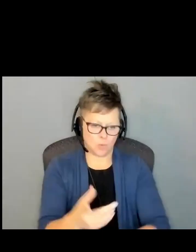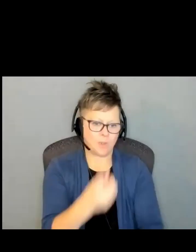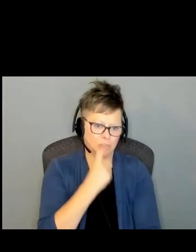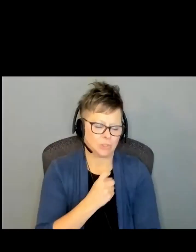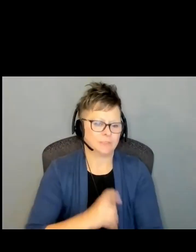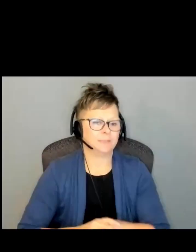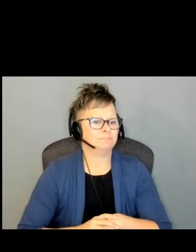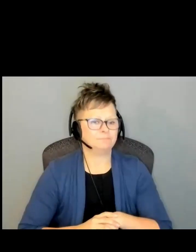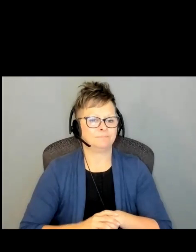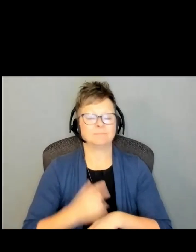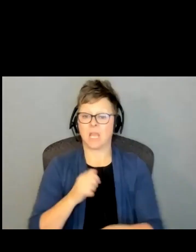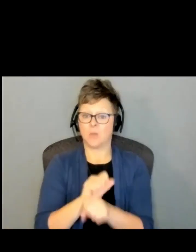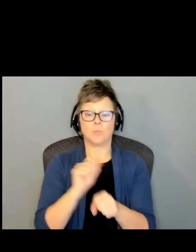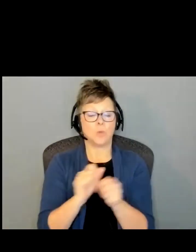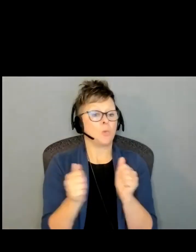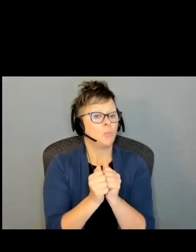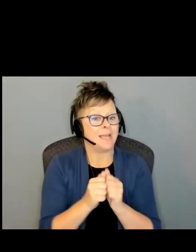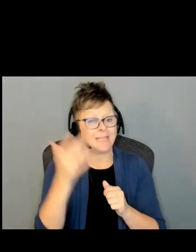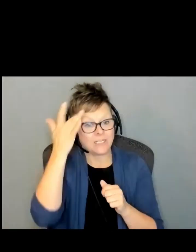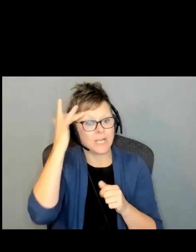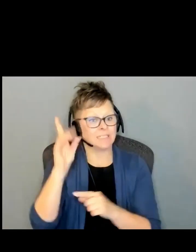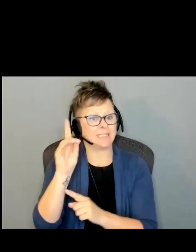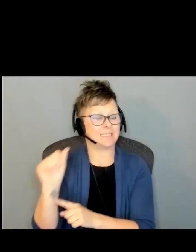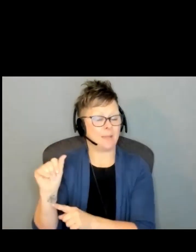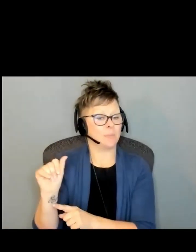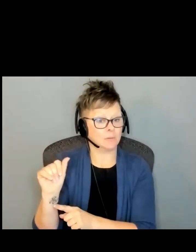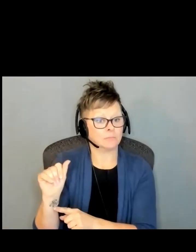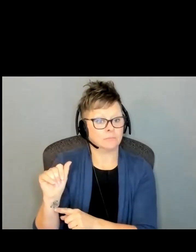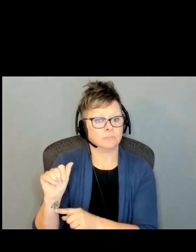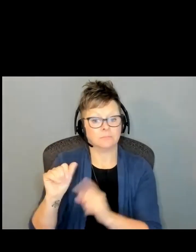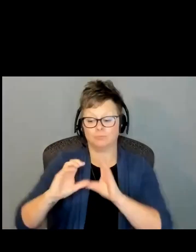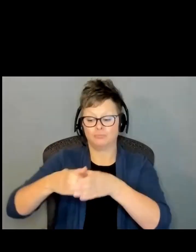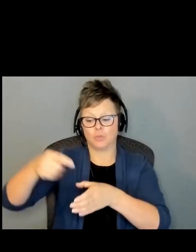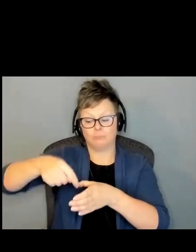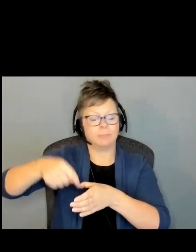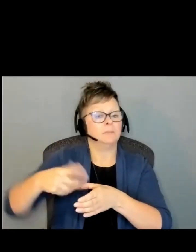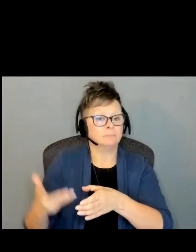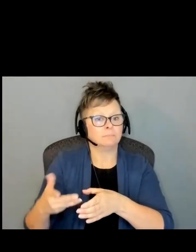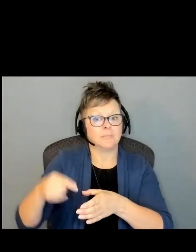I myself work with intellectually disabled populations who have been systematically removed